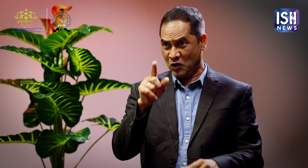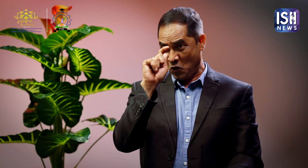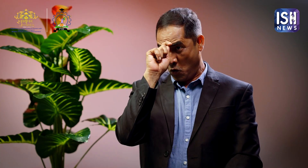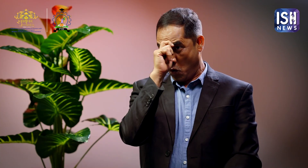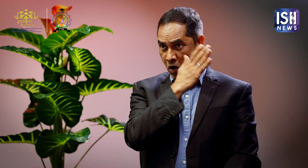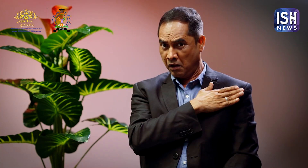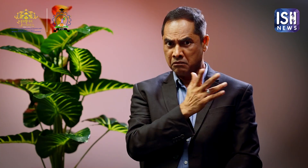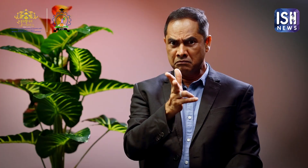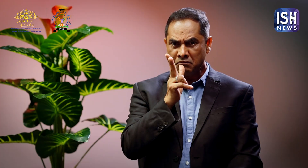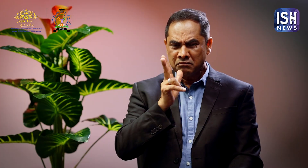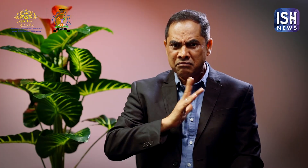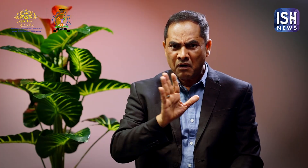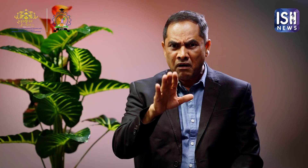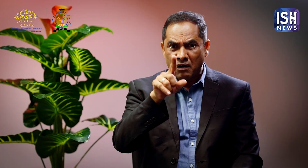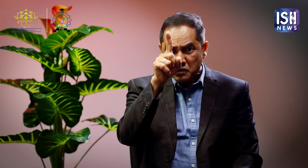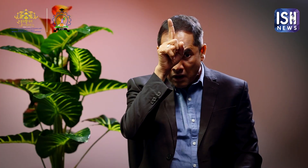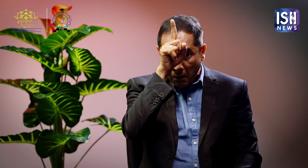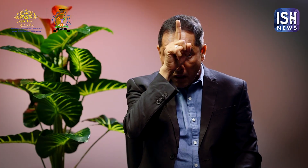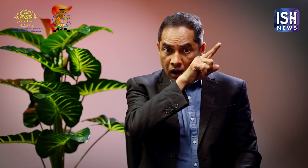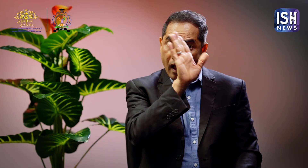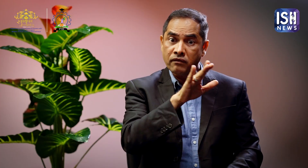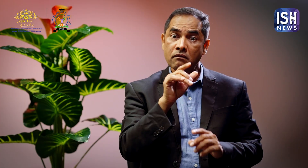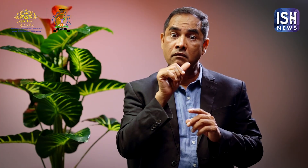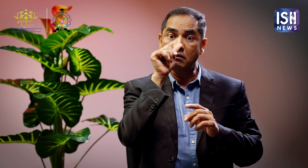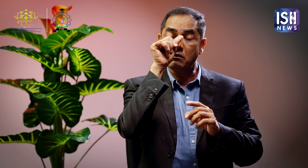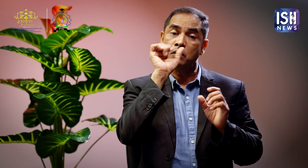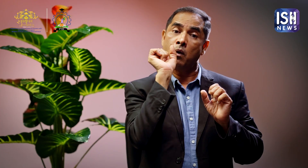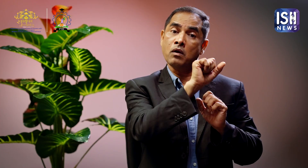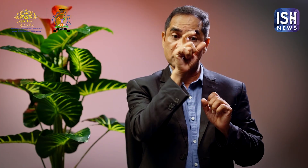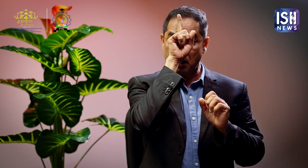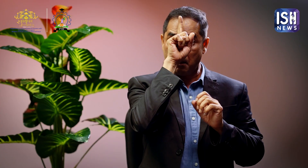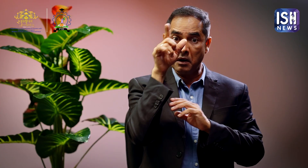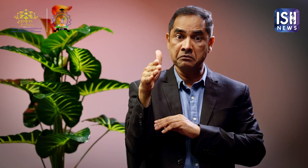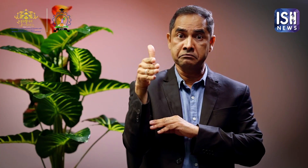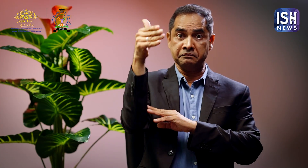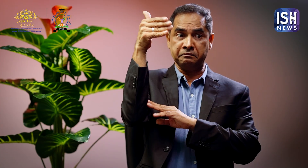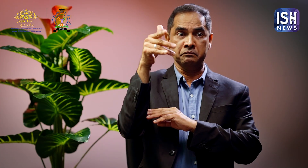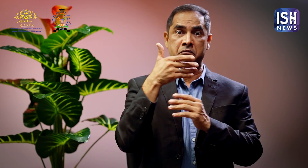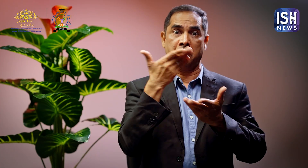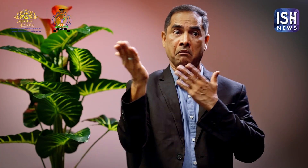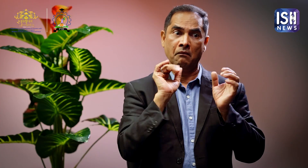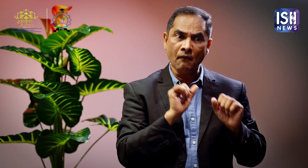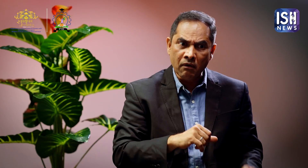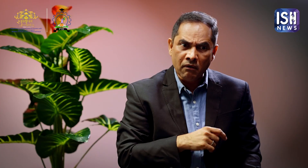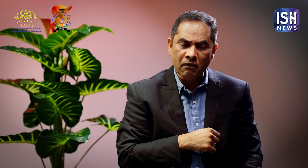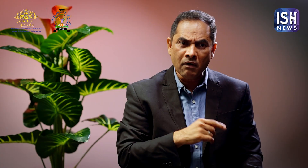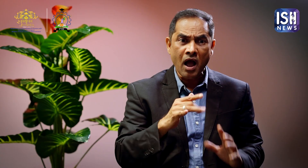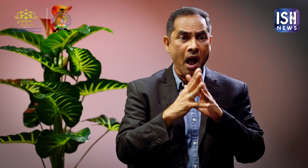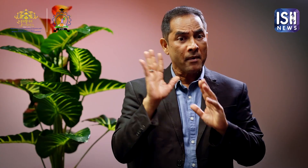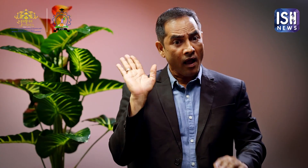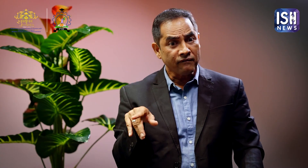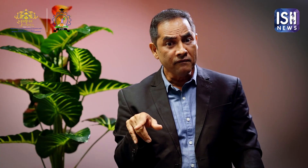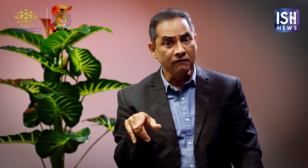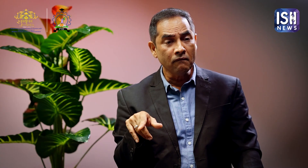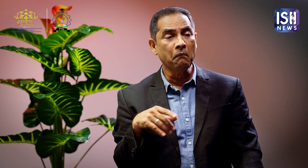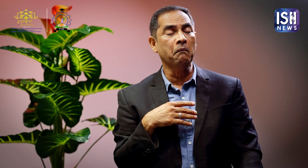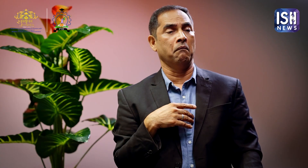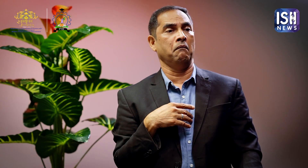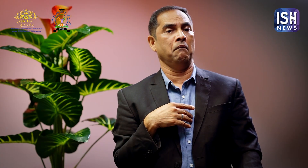Professor Ulrike mentioned that there were versions of the National Anthem in Sign Language in countries like Germany and the USA.